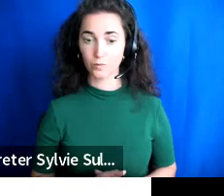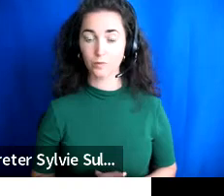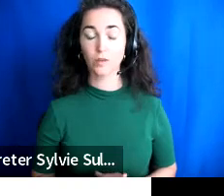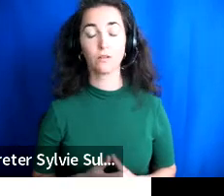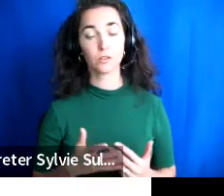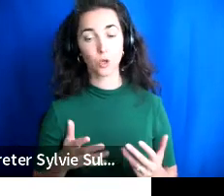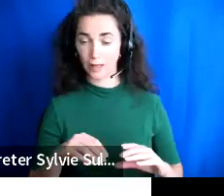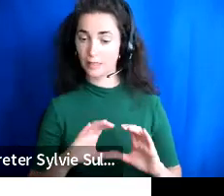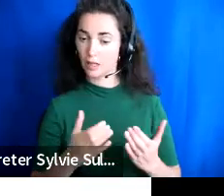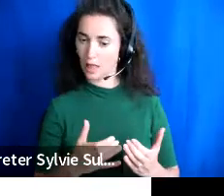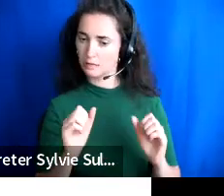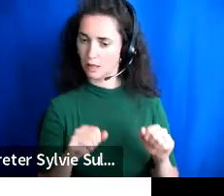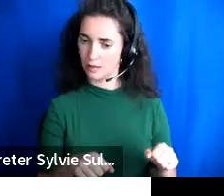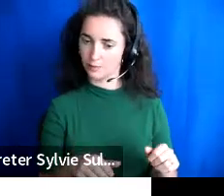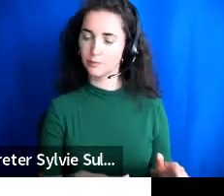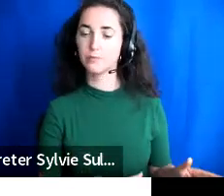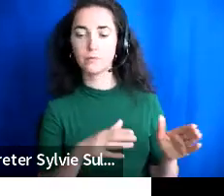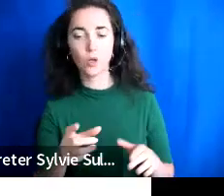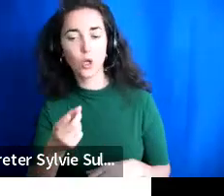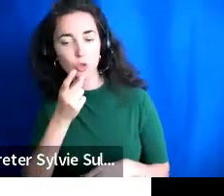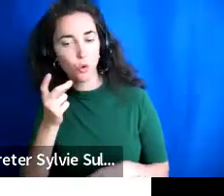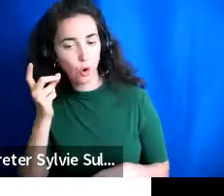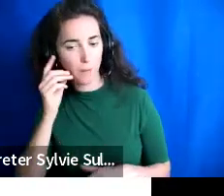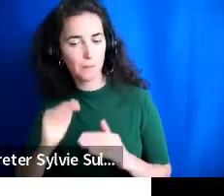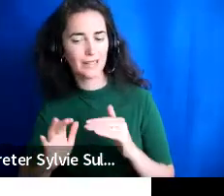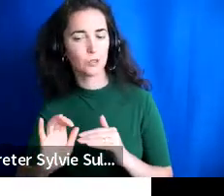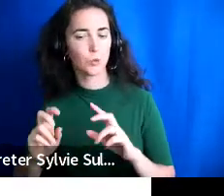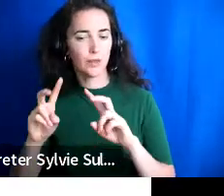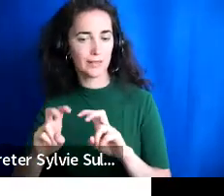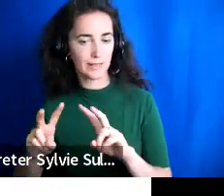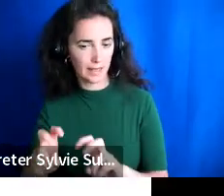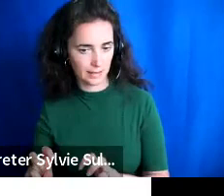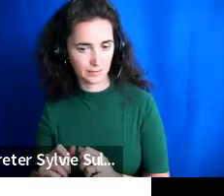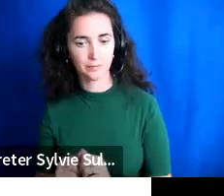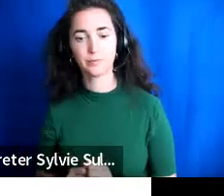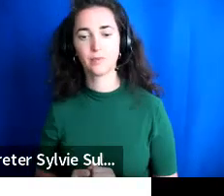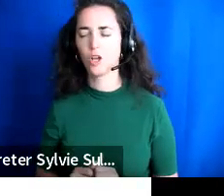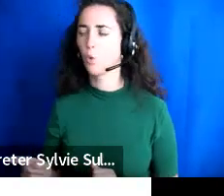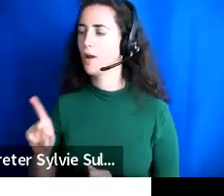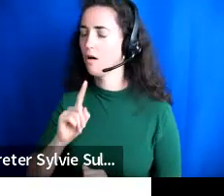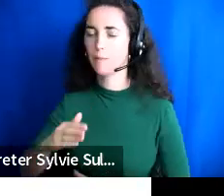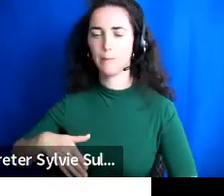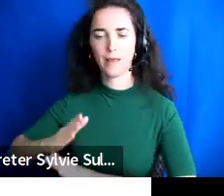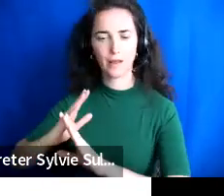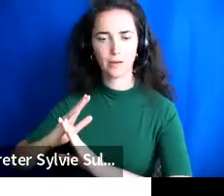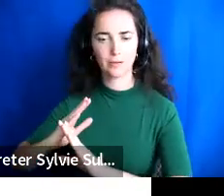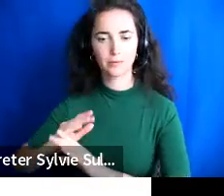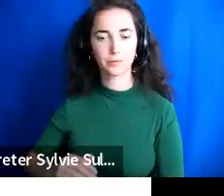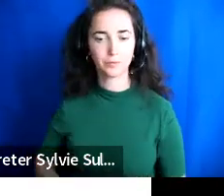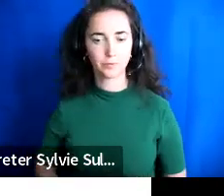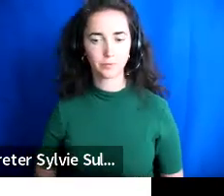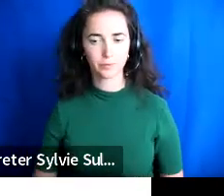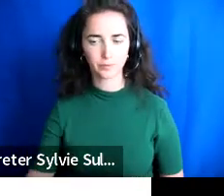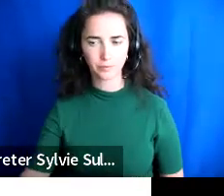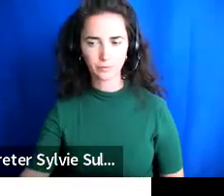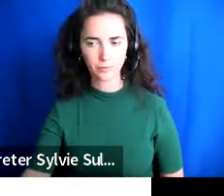Residential buildings again. assessment, you know, and then you find the barriers have to there again.